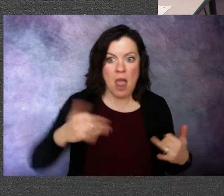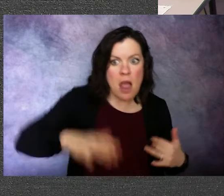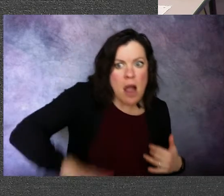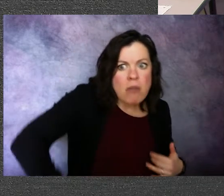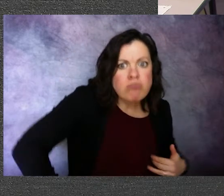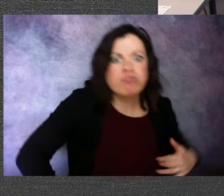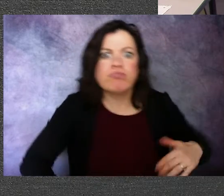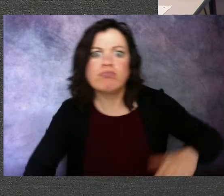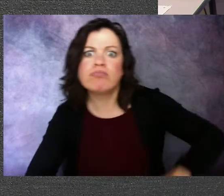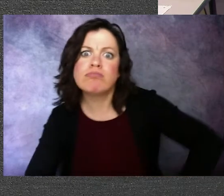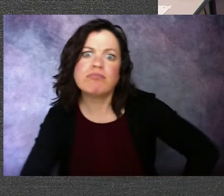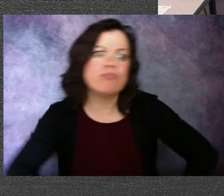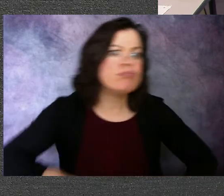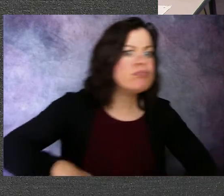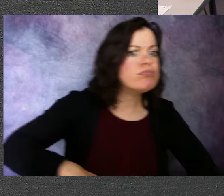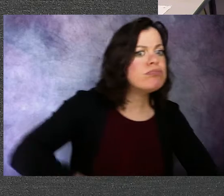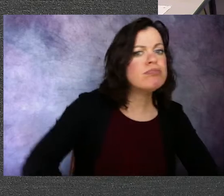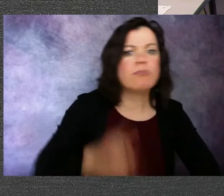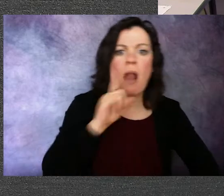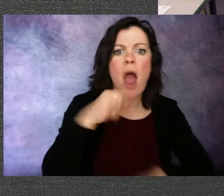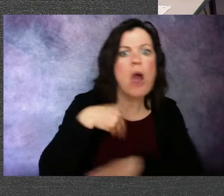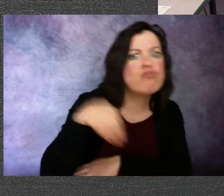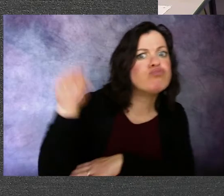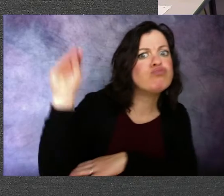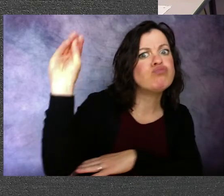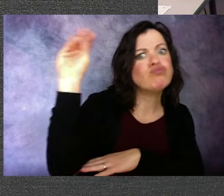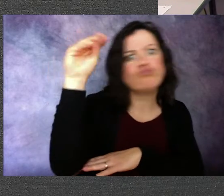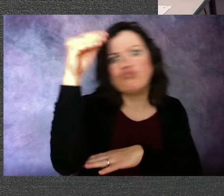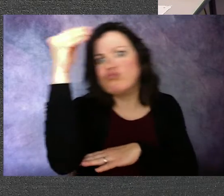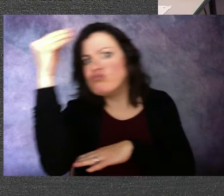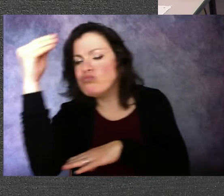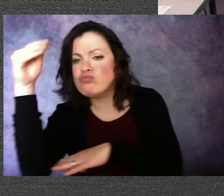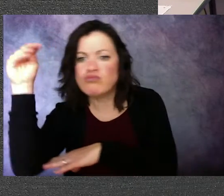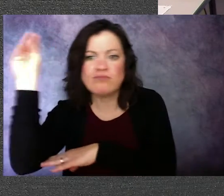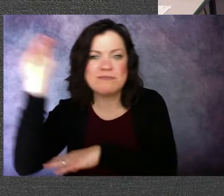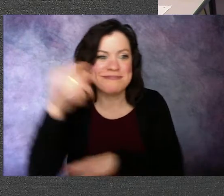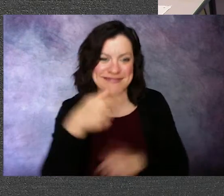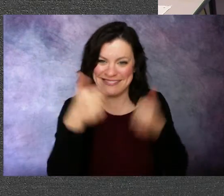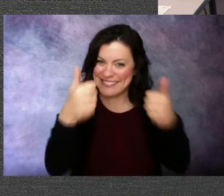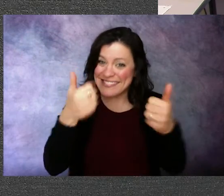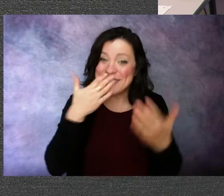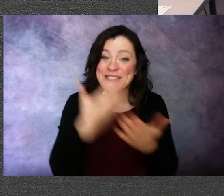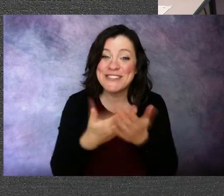with your big, long neck and be an apatosaurus. Excellent.